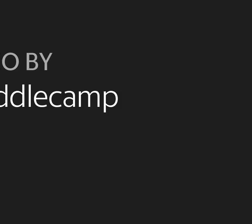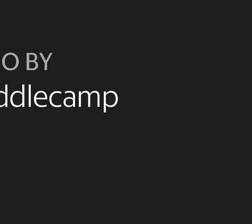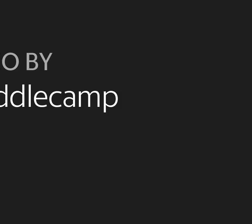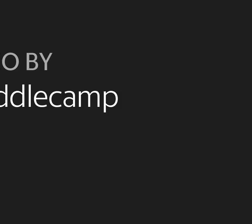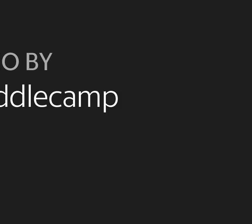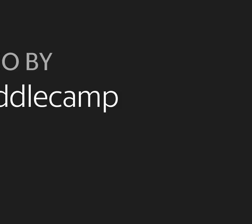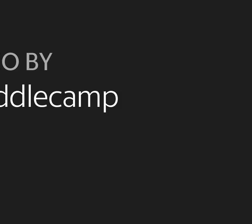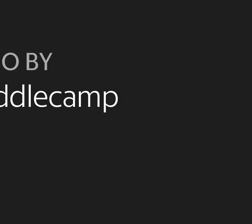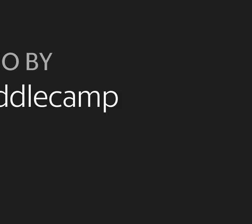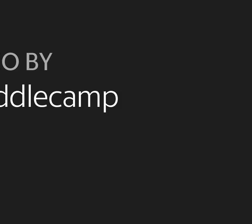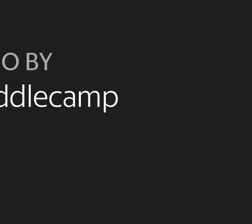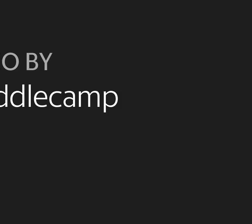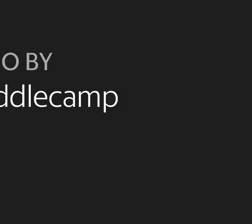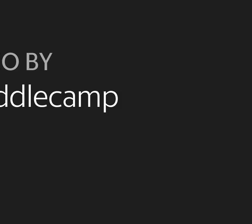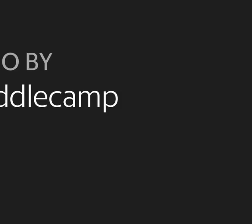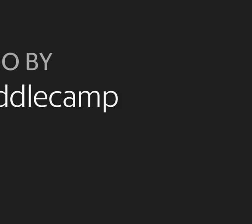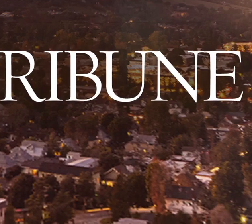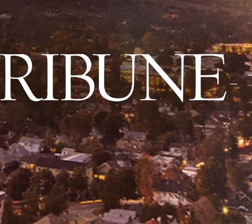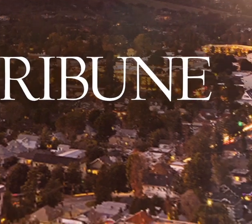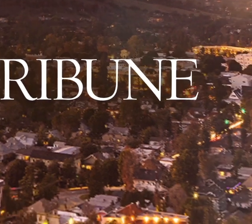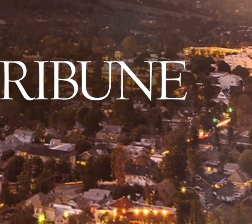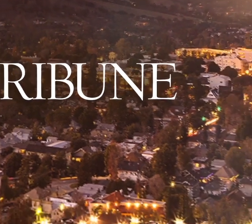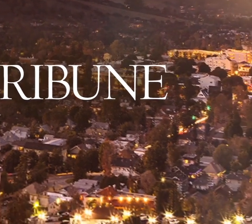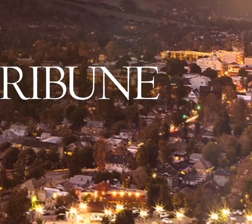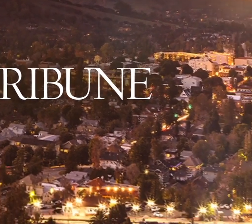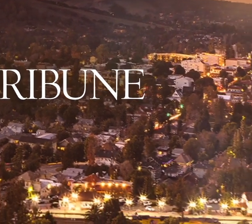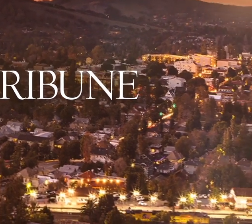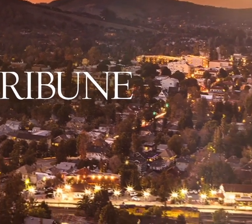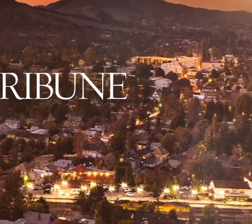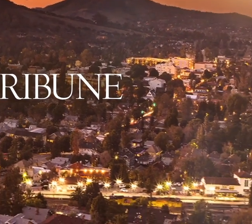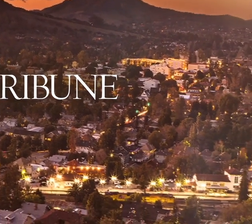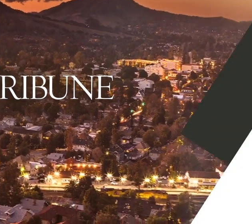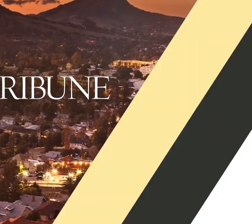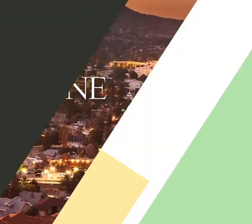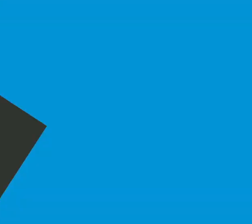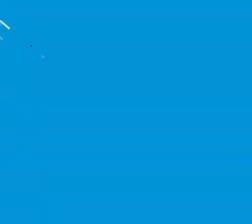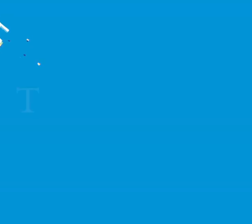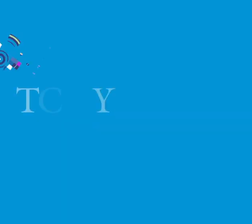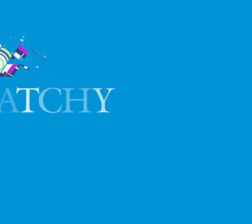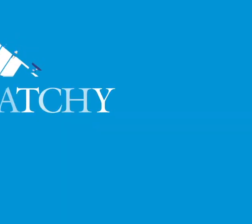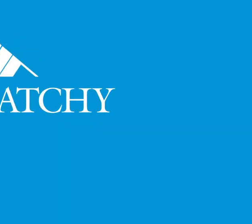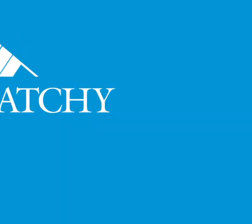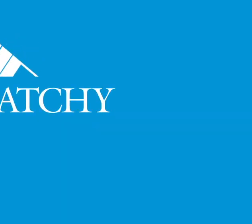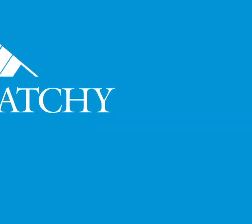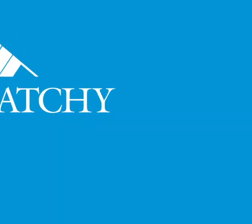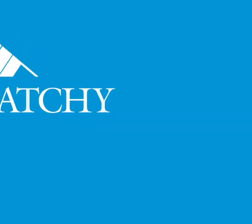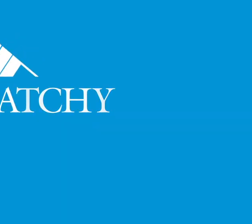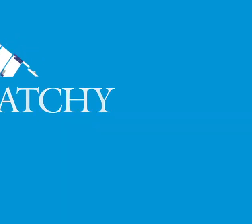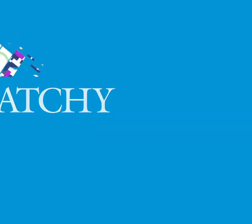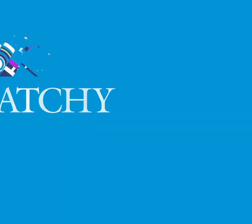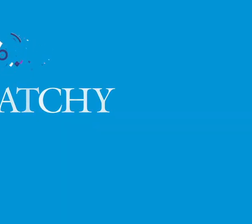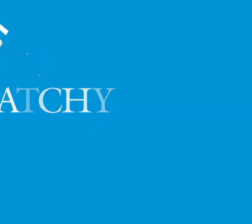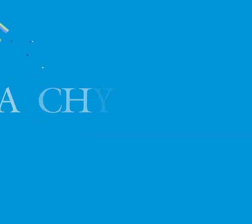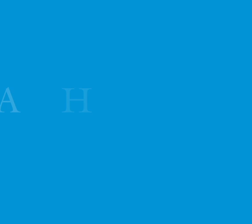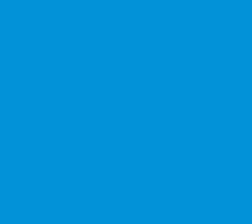[BLANK_AUDIO]